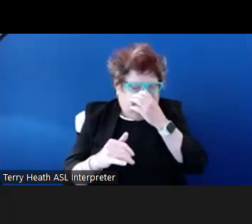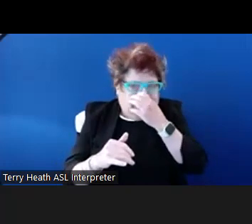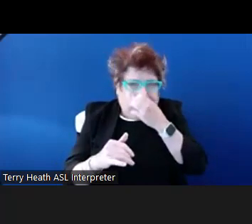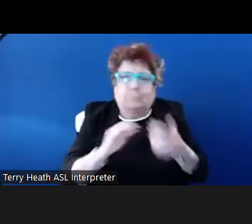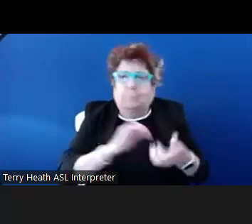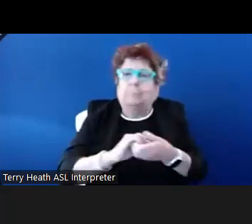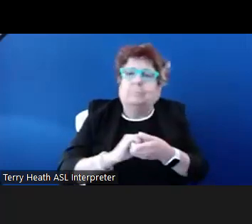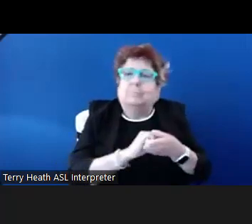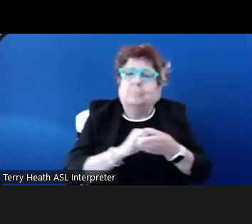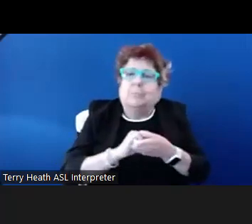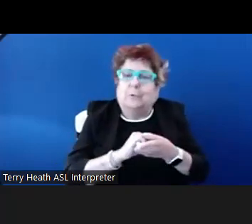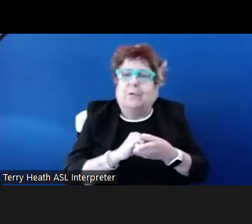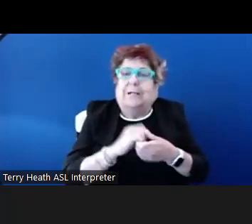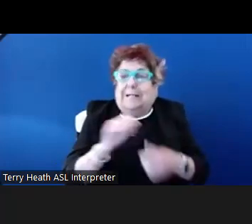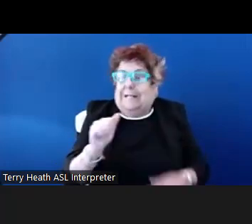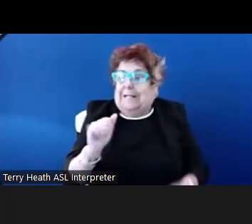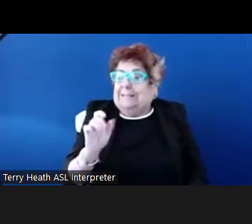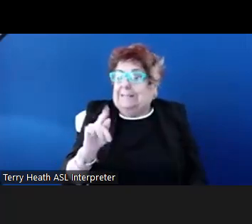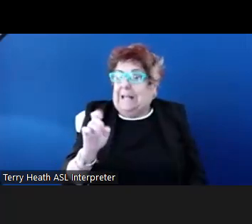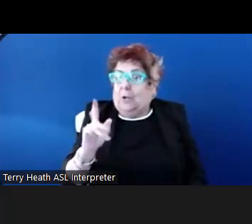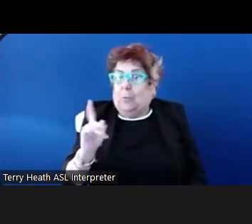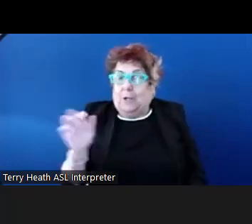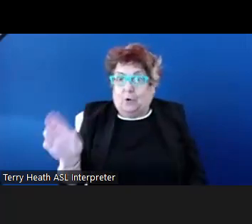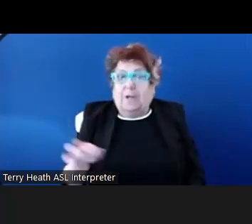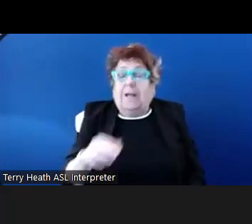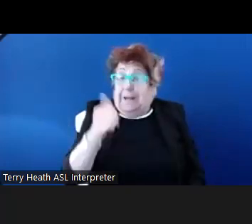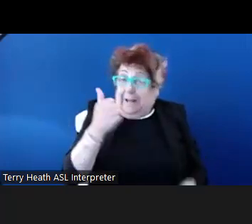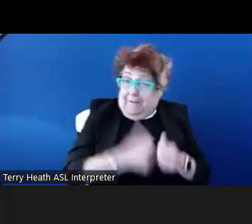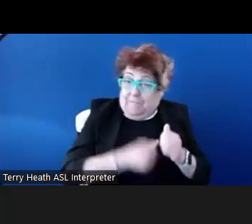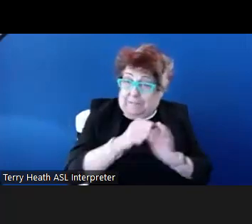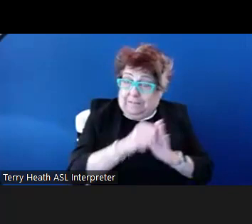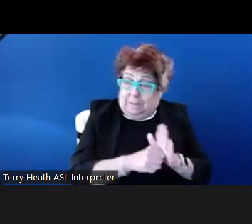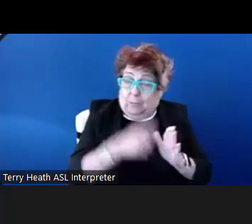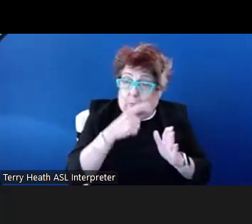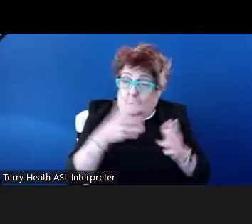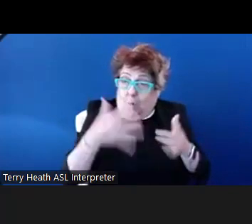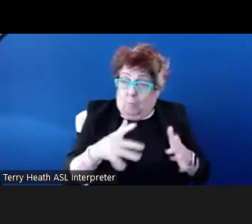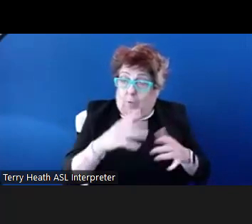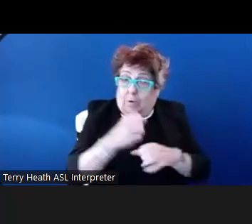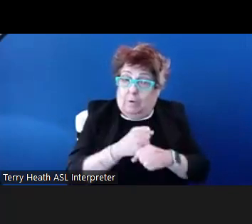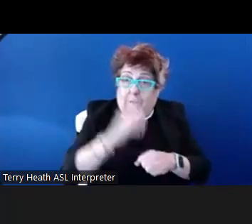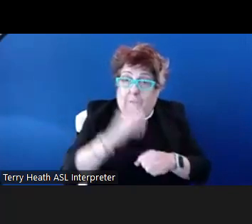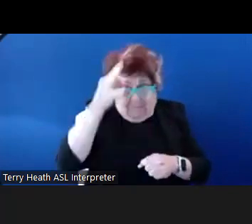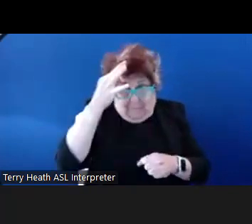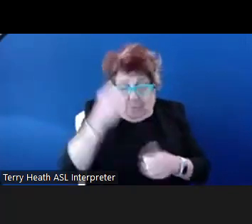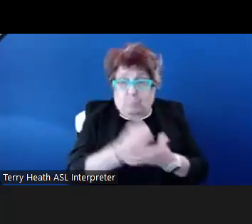I also encourage every state who has already obtained federal approval for a Medicaid waiver or estate plan amendments